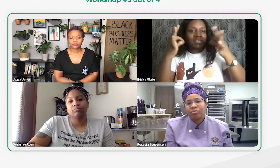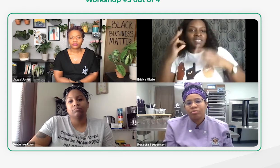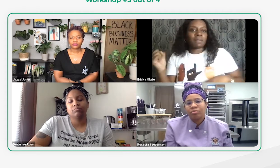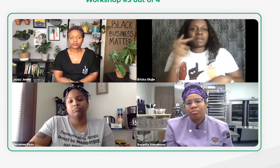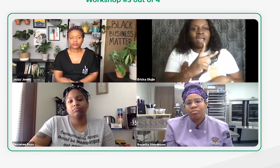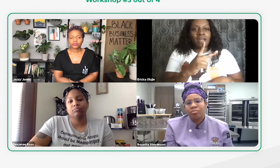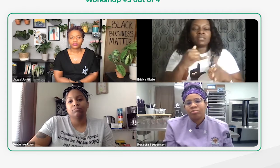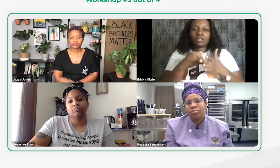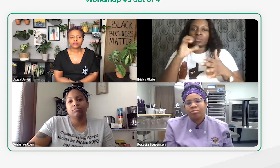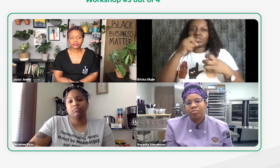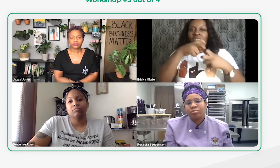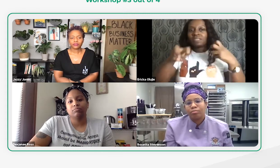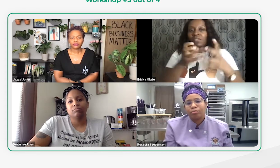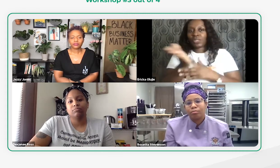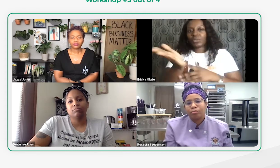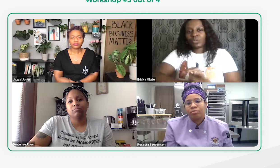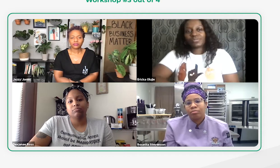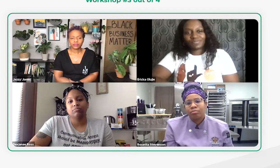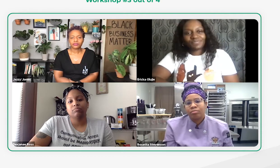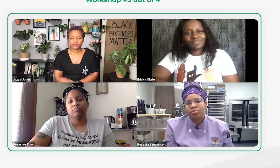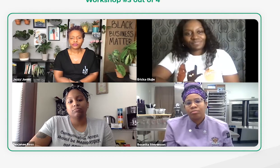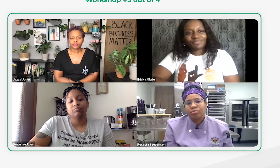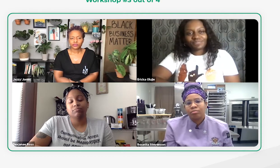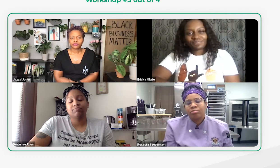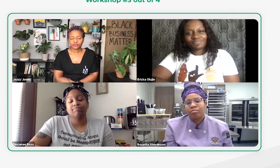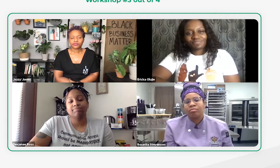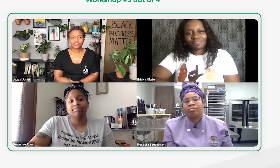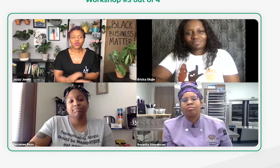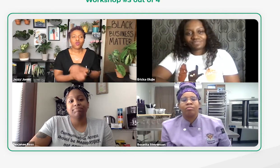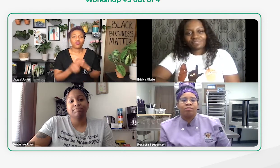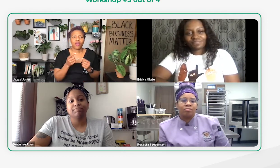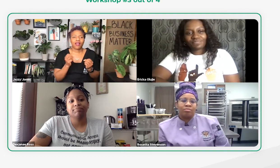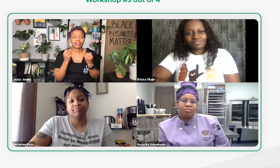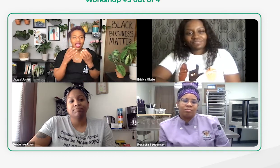Until the deliveries started coming back into existence we toughed it out and made it through.